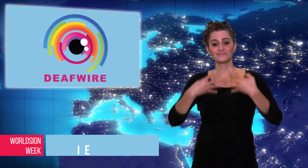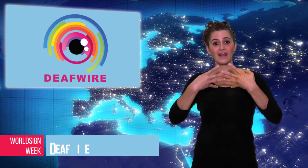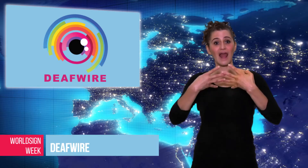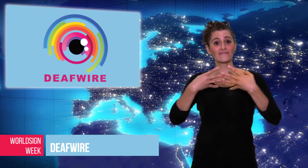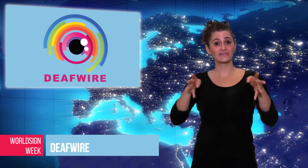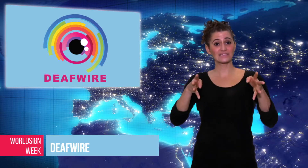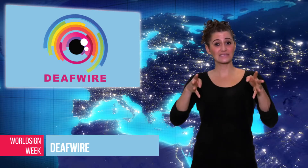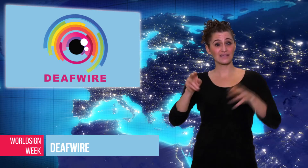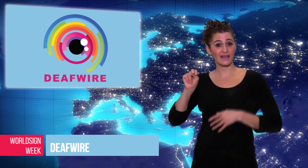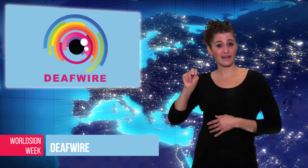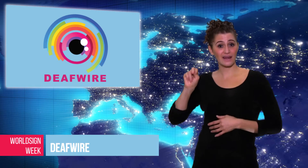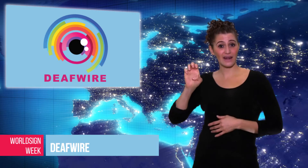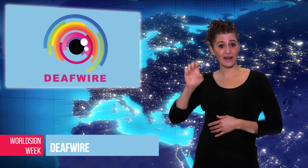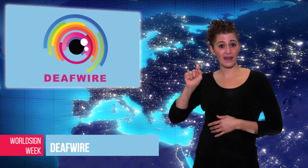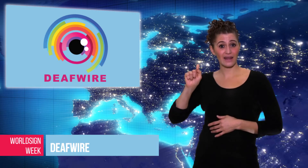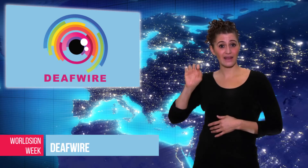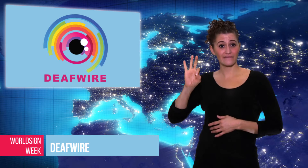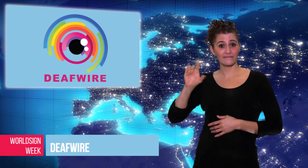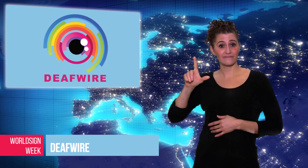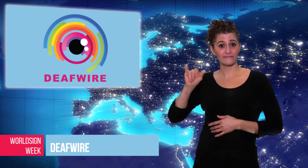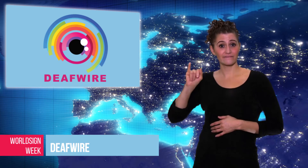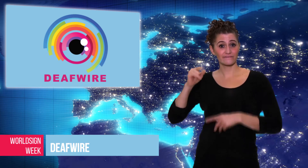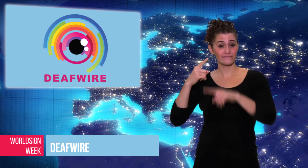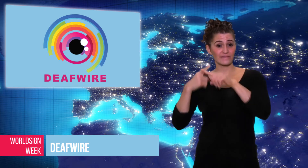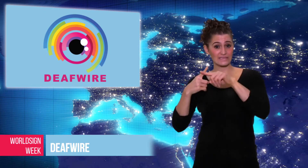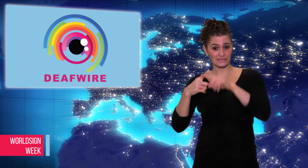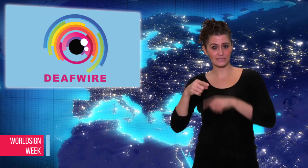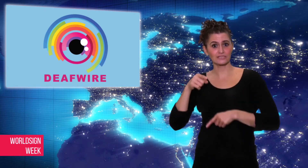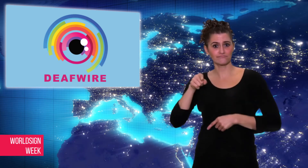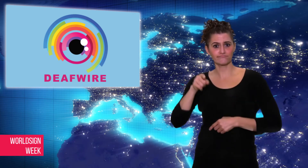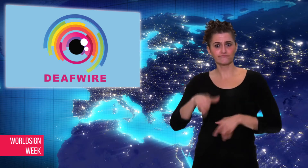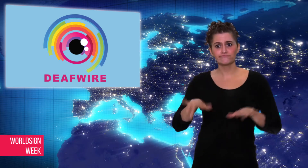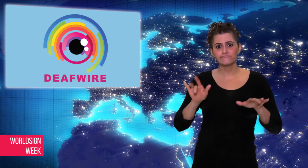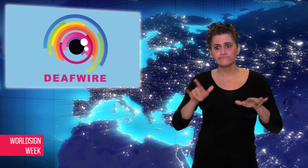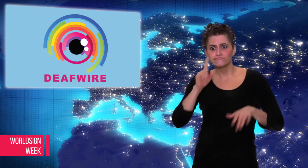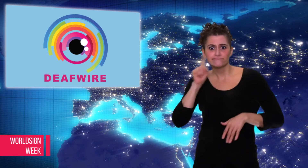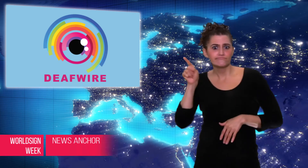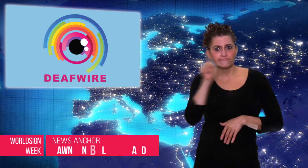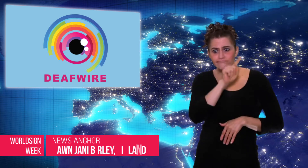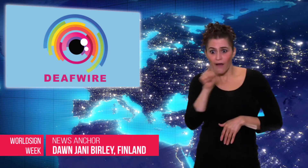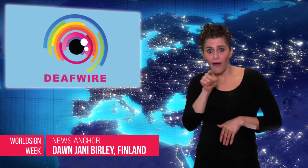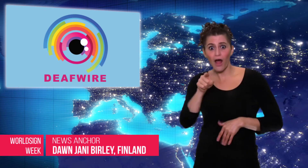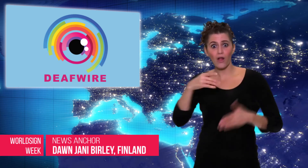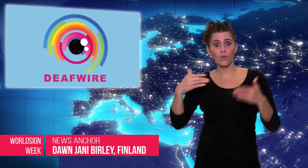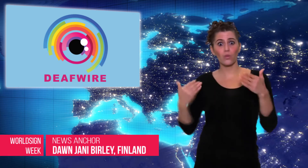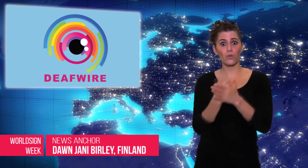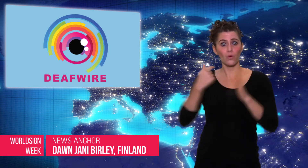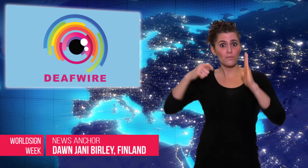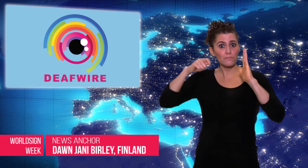Dawn: “Sierra Burgess is a Loser” is a